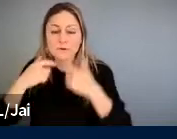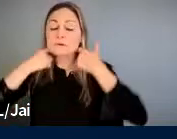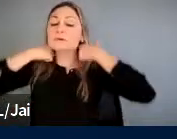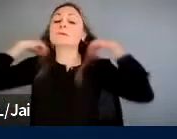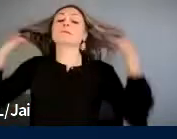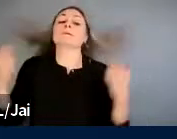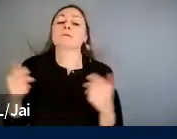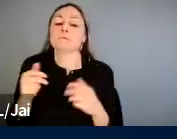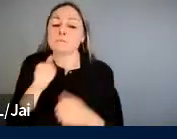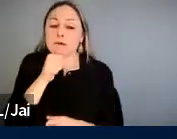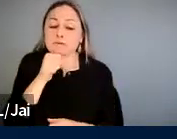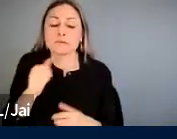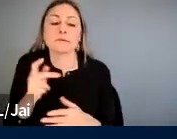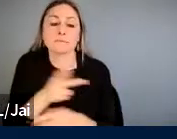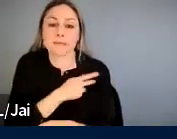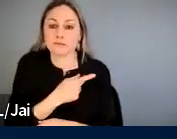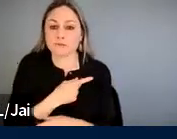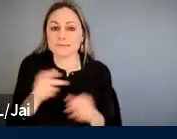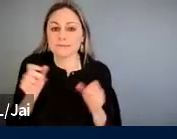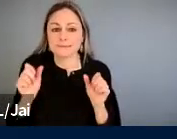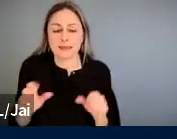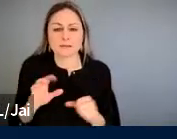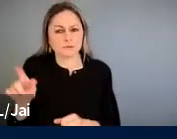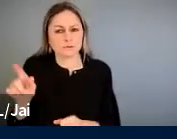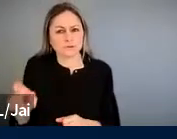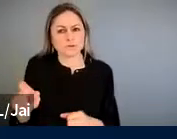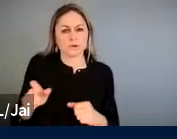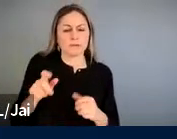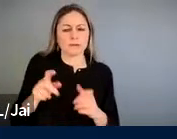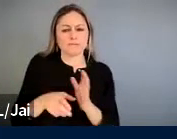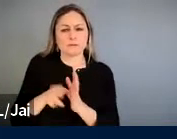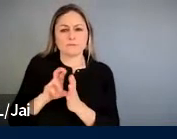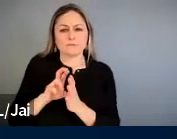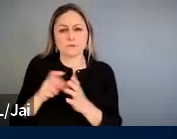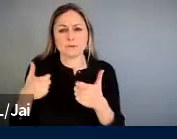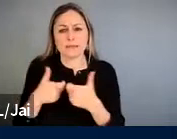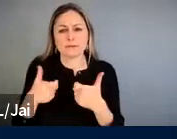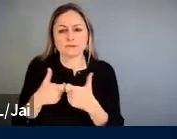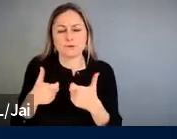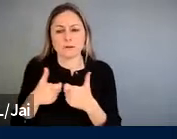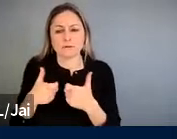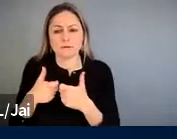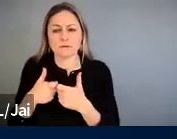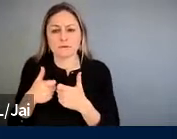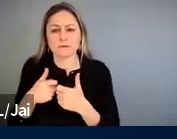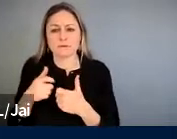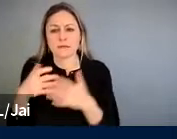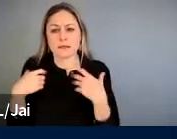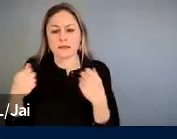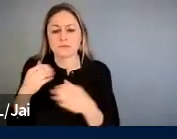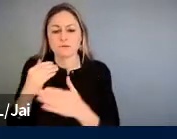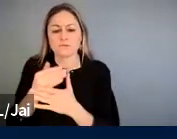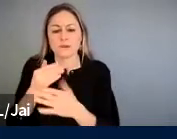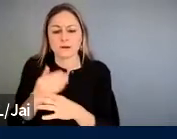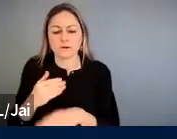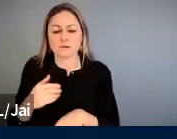review and should review their electronic health records on HIPAA covered apps or utilize services